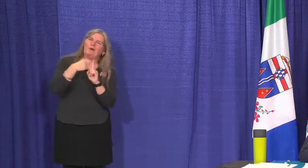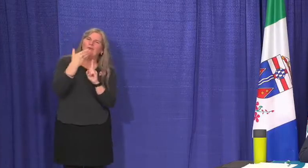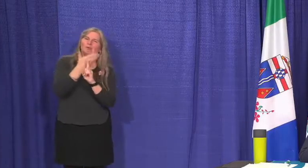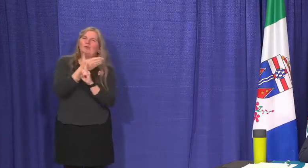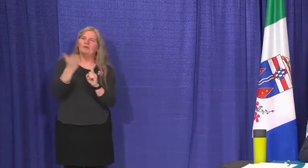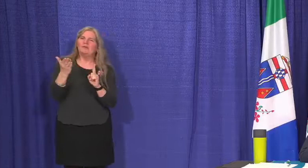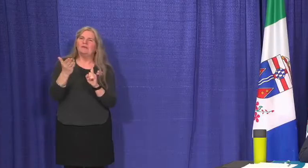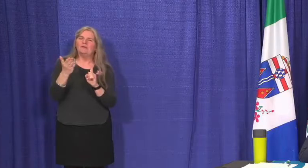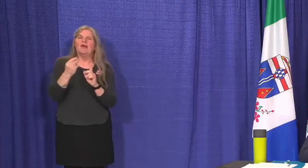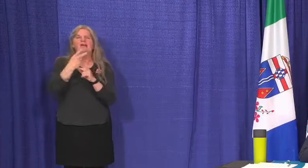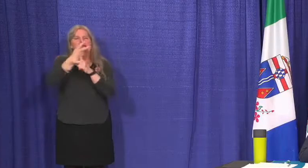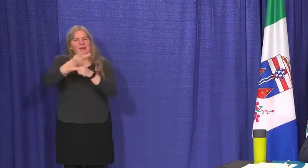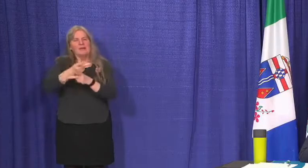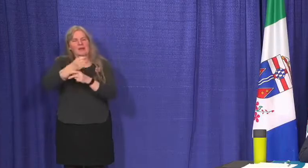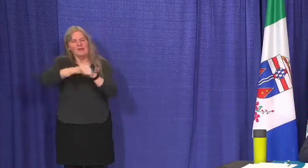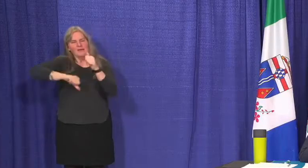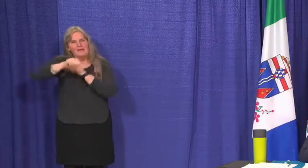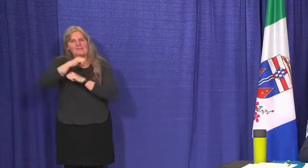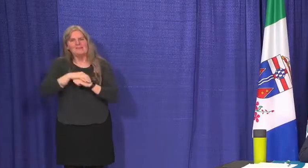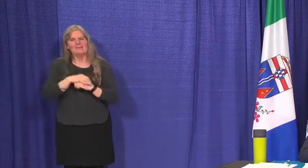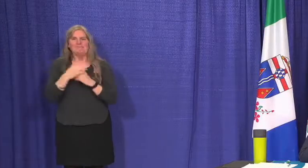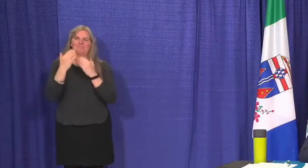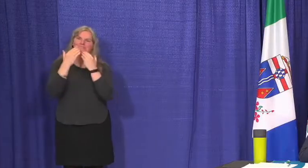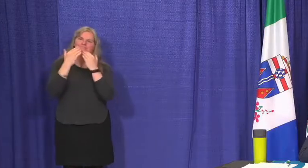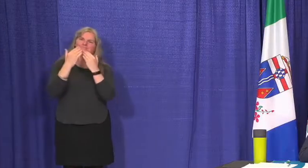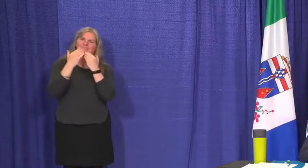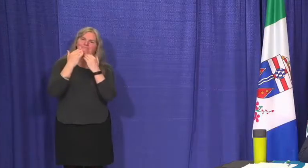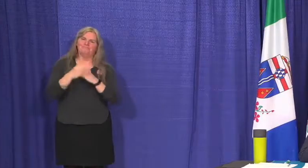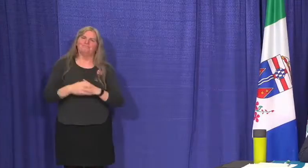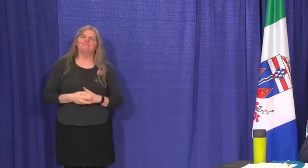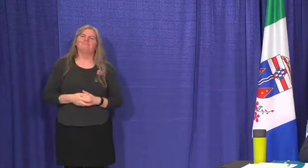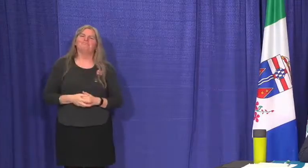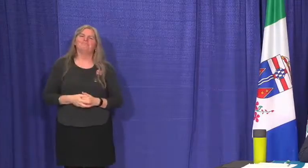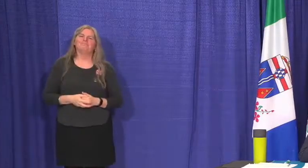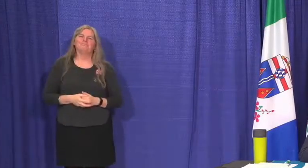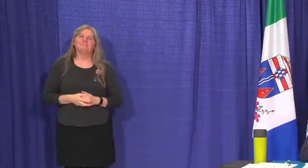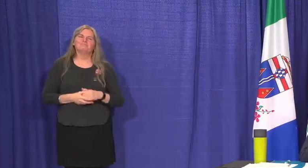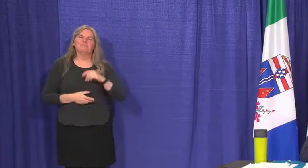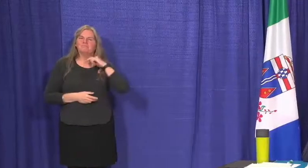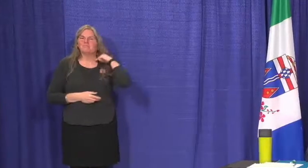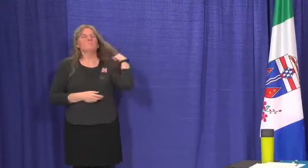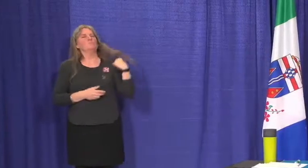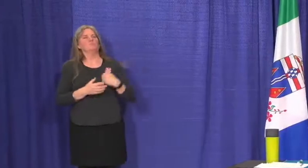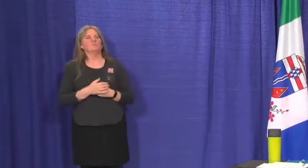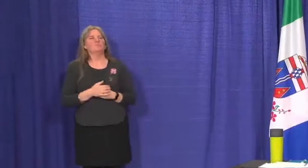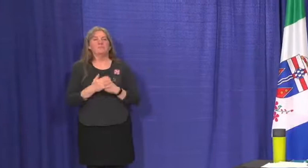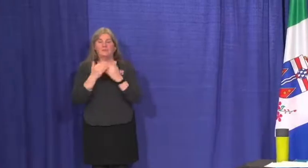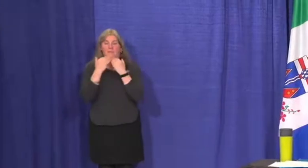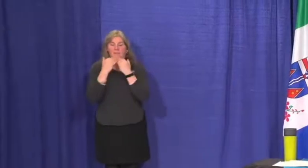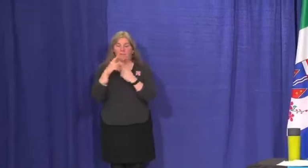Stay well and let us be grateful for all we have. We are doing well and have